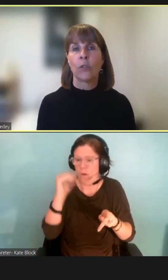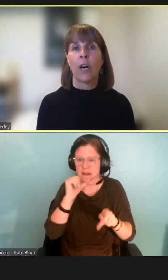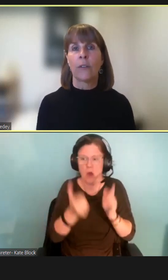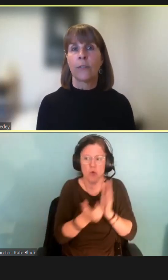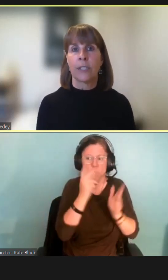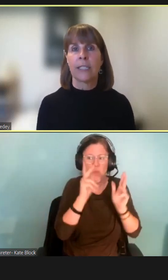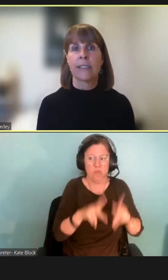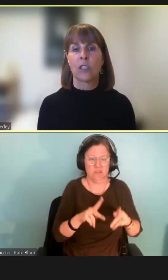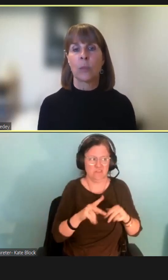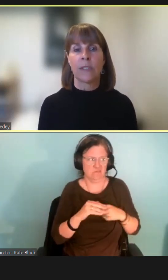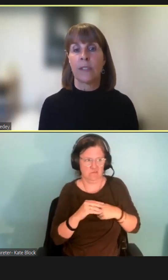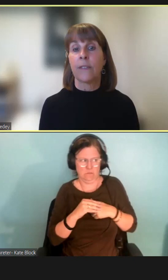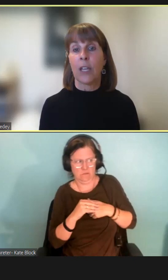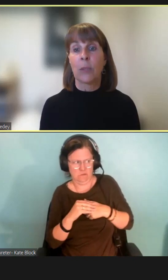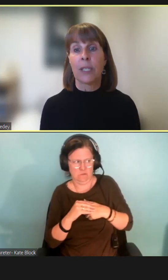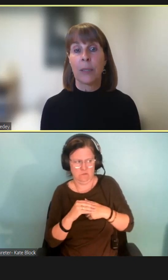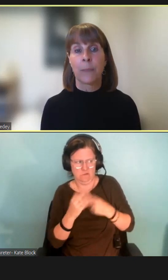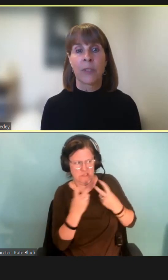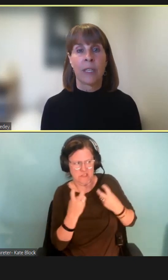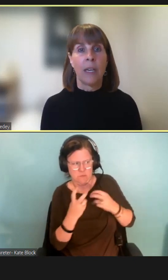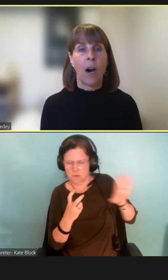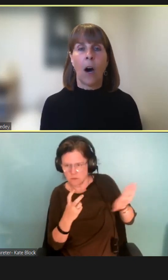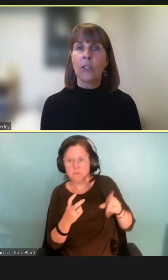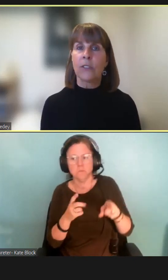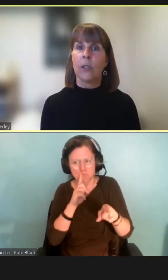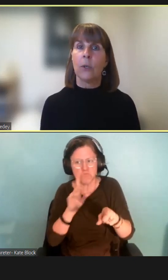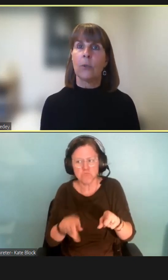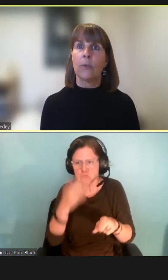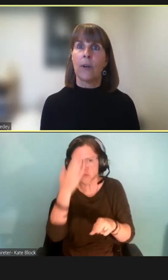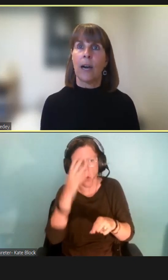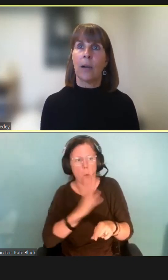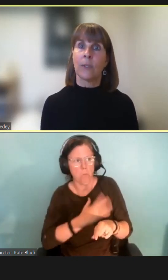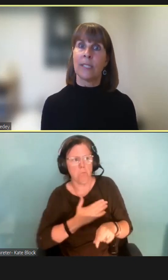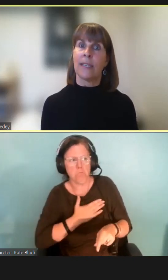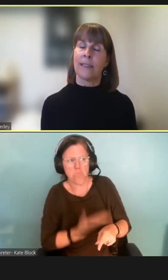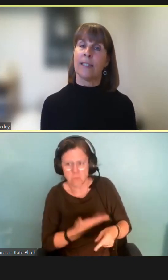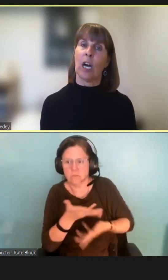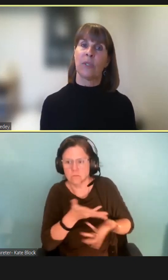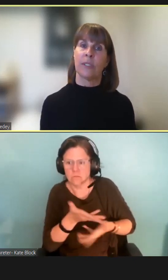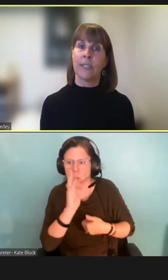offering the assessment to the family also I really like the option of the